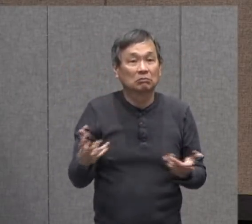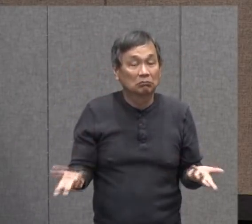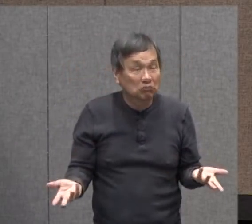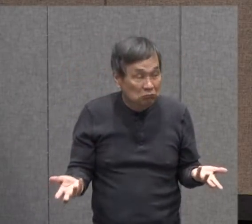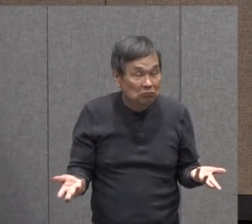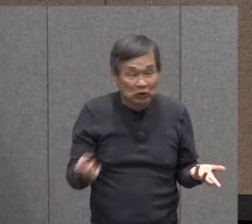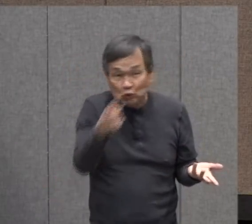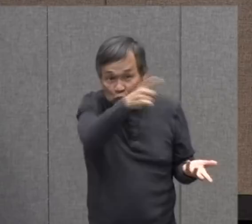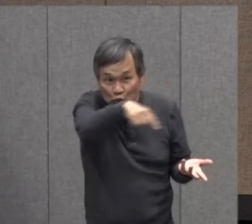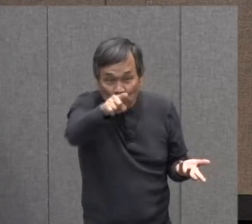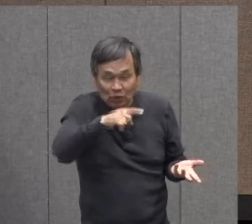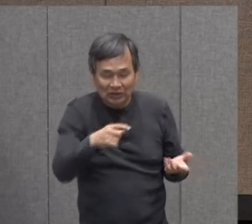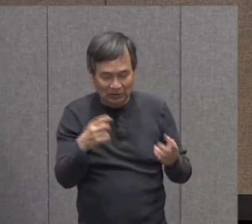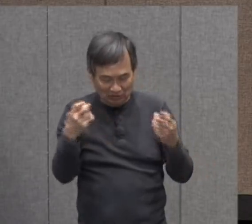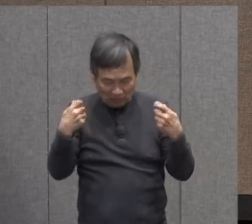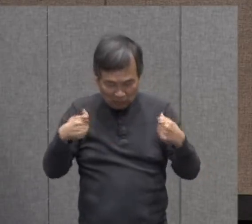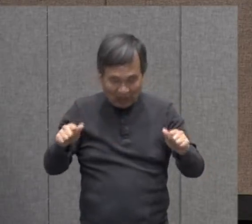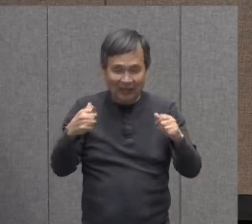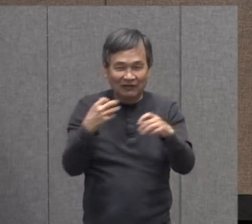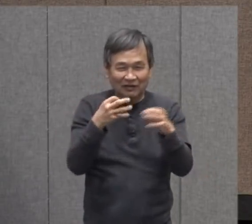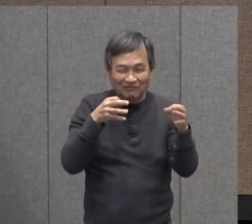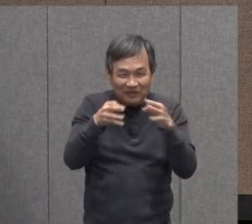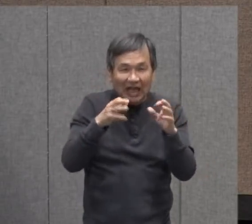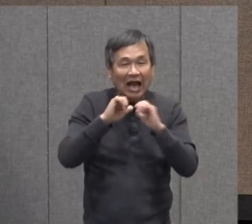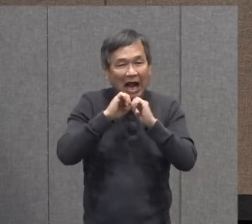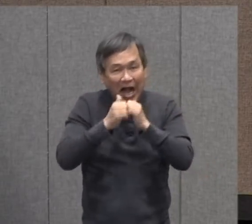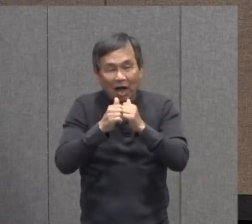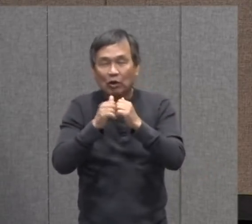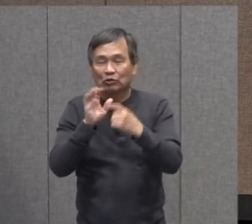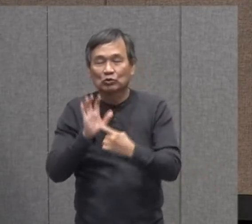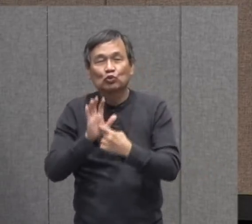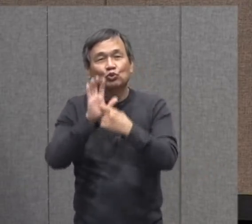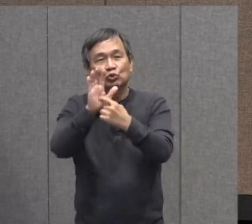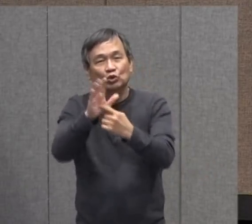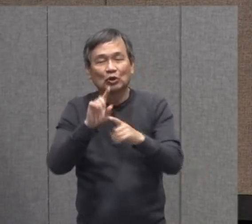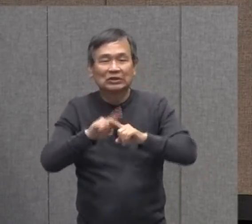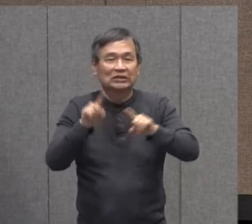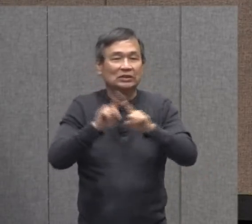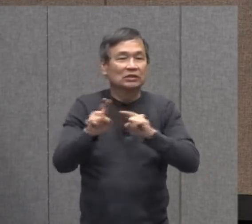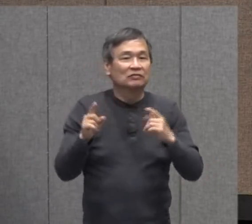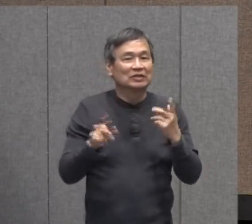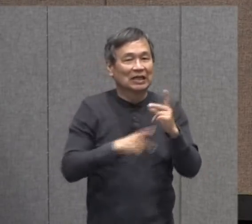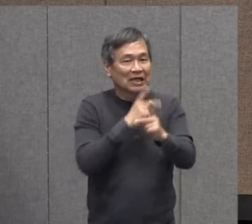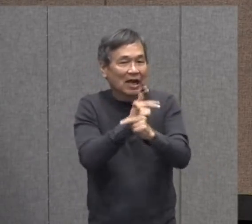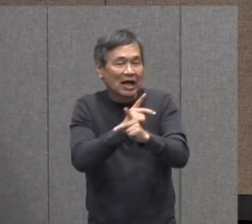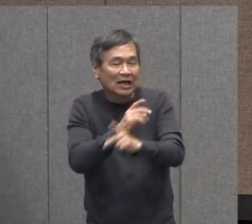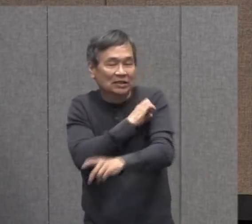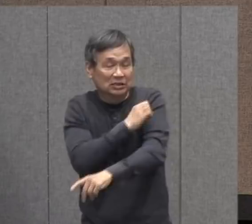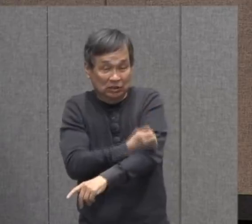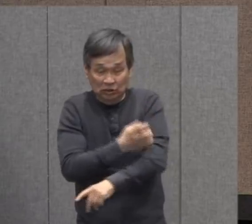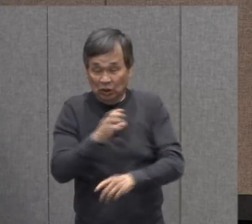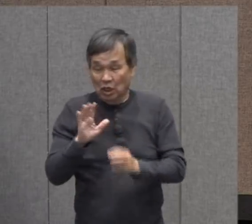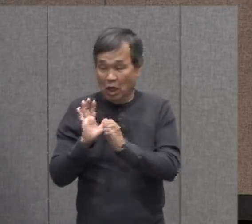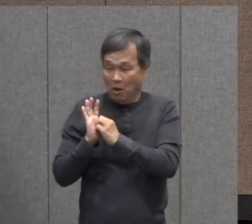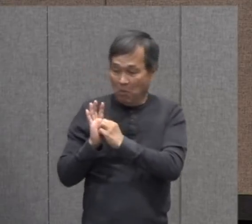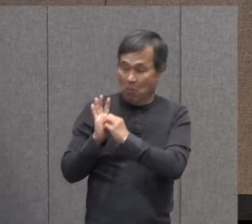the difference between kinetic energy and potential energy. When we were creating models which are a representation